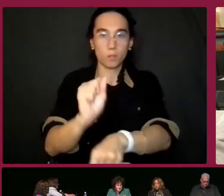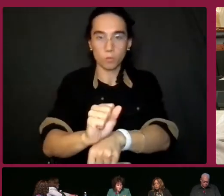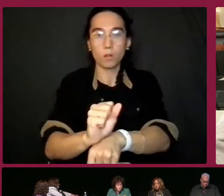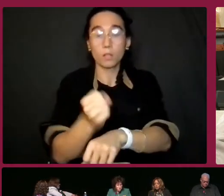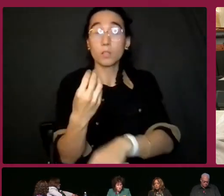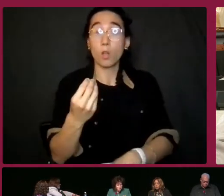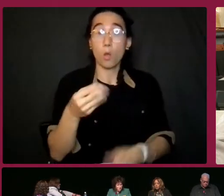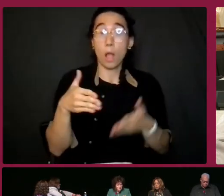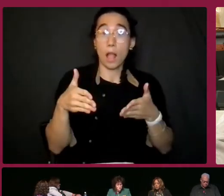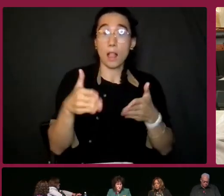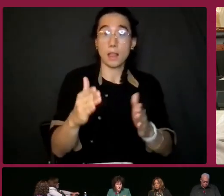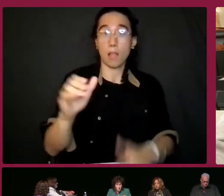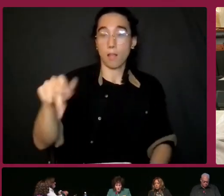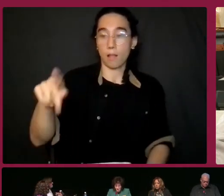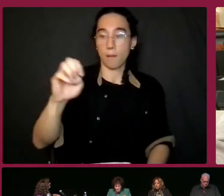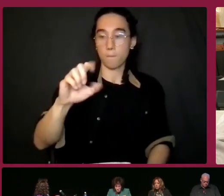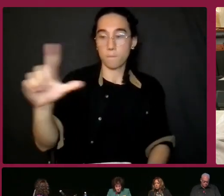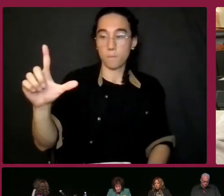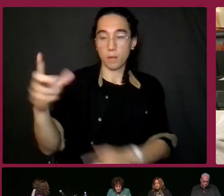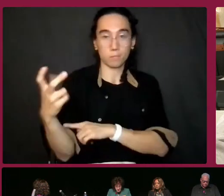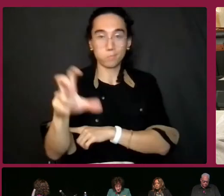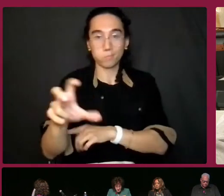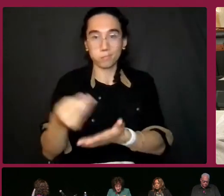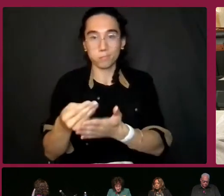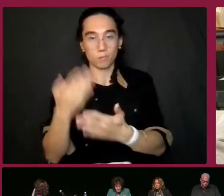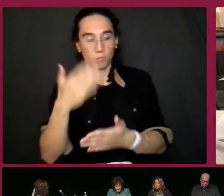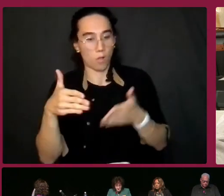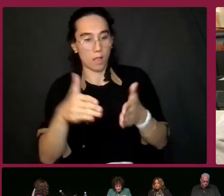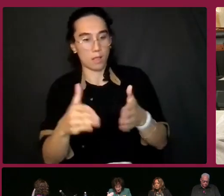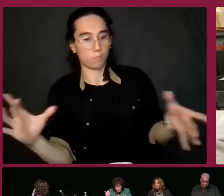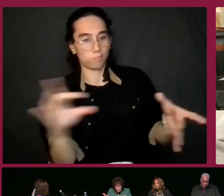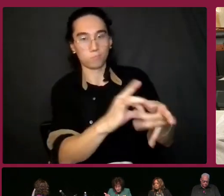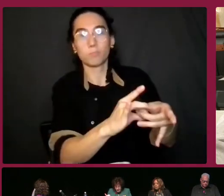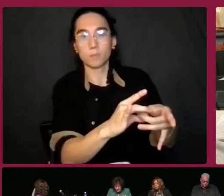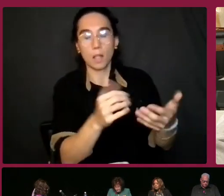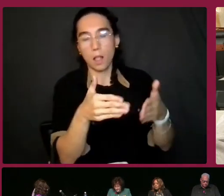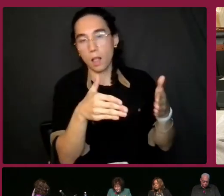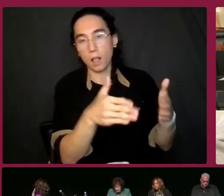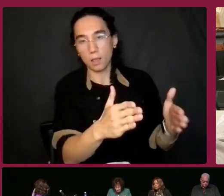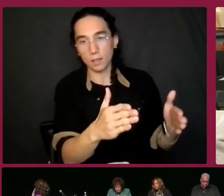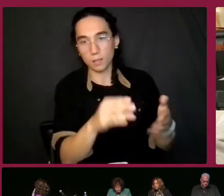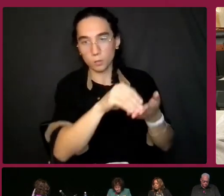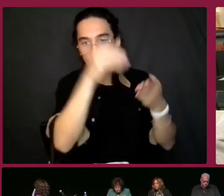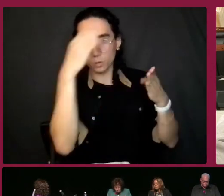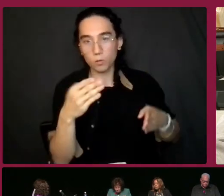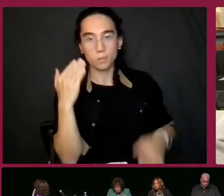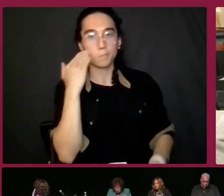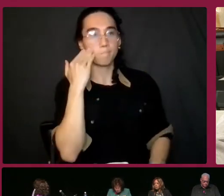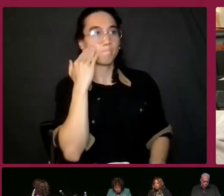to these short-term programs will help our students um, move up into jobs quicker.